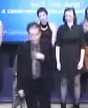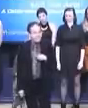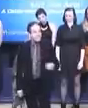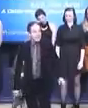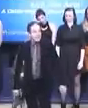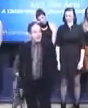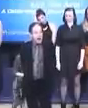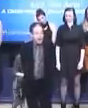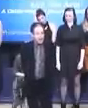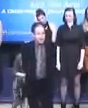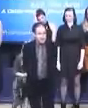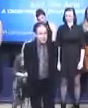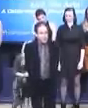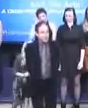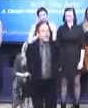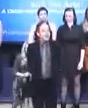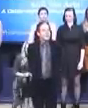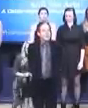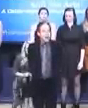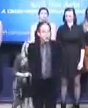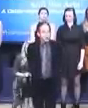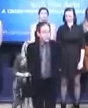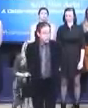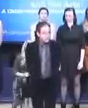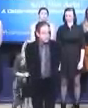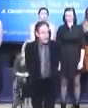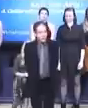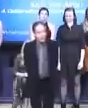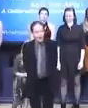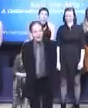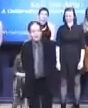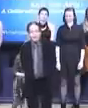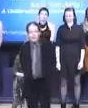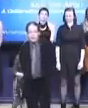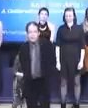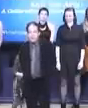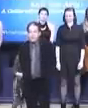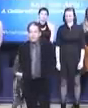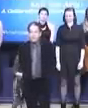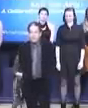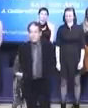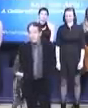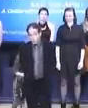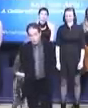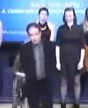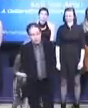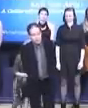In 1999, in the wake of the terrible shootings at Columbine, this message seemed urgent.